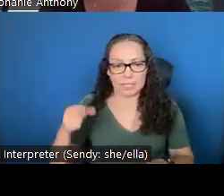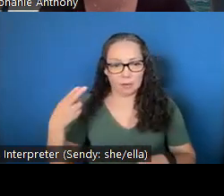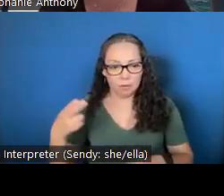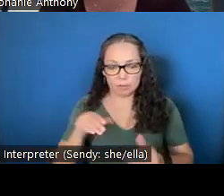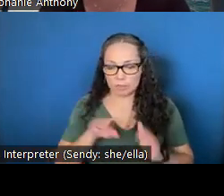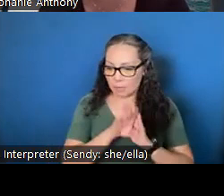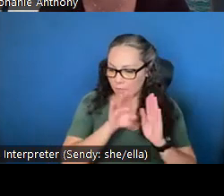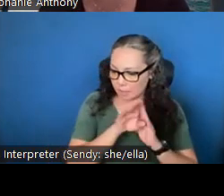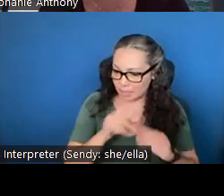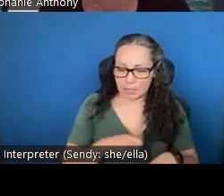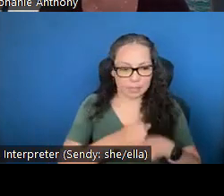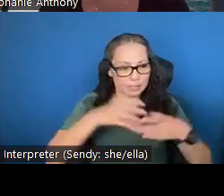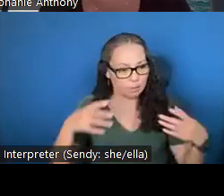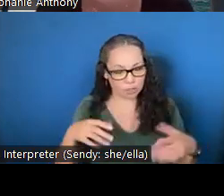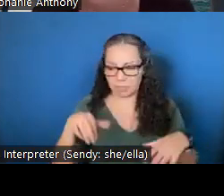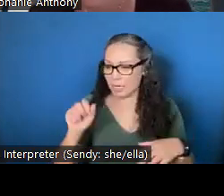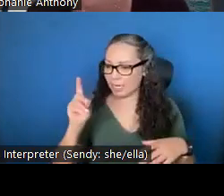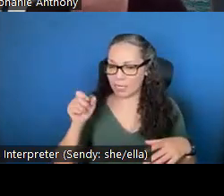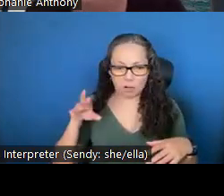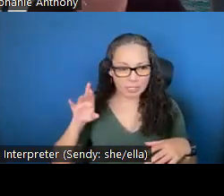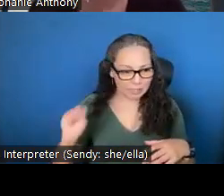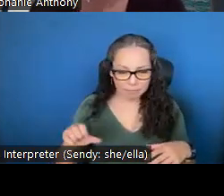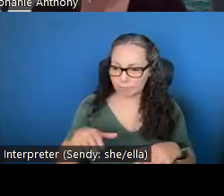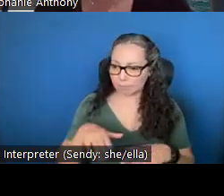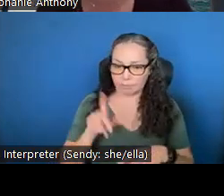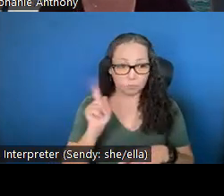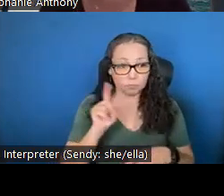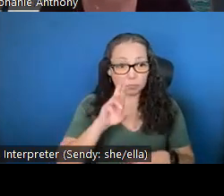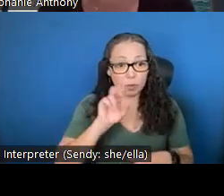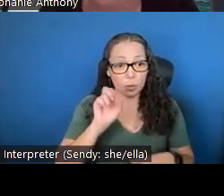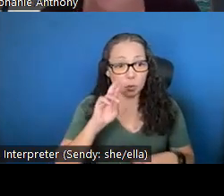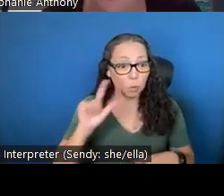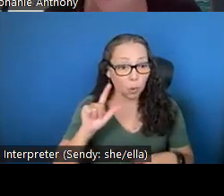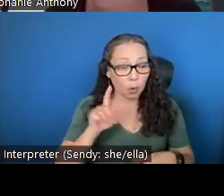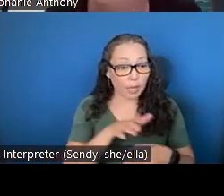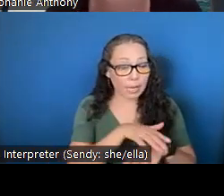expansion of adrcs in rural areas of the state that could include multicounty approaches but